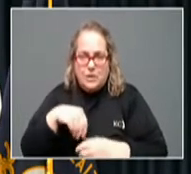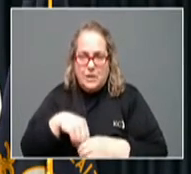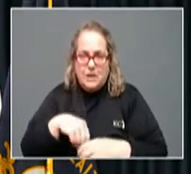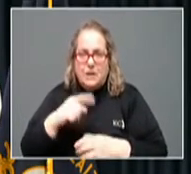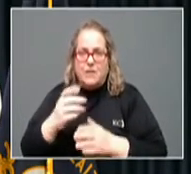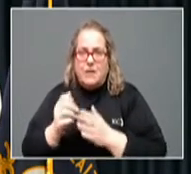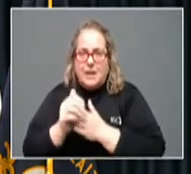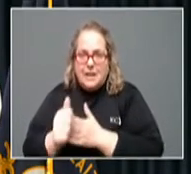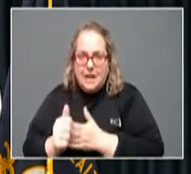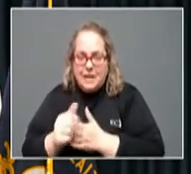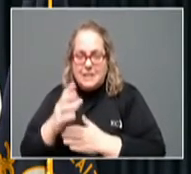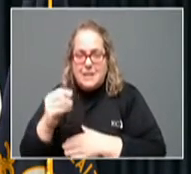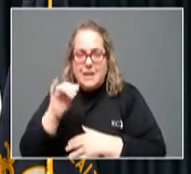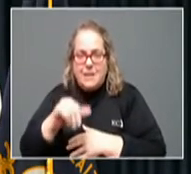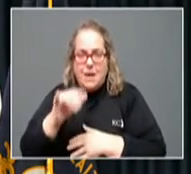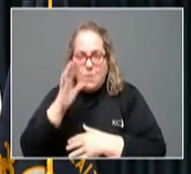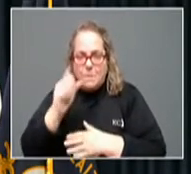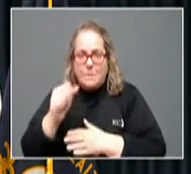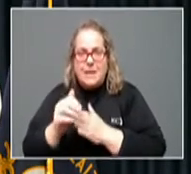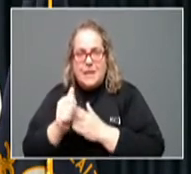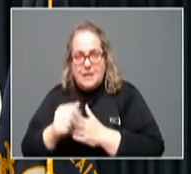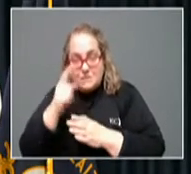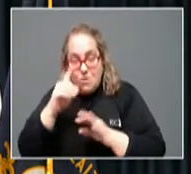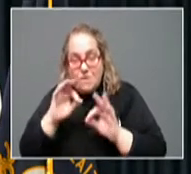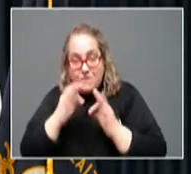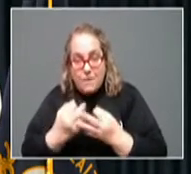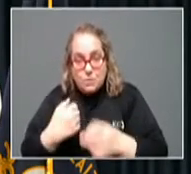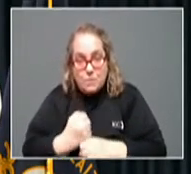will be guidance for families to make their decisions and also for businesses